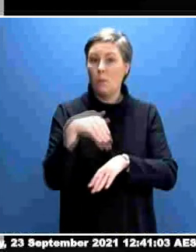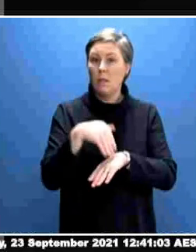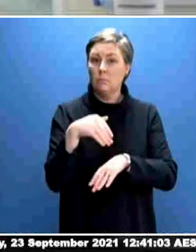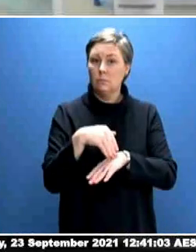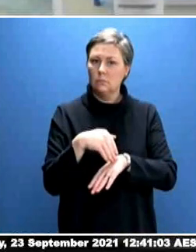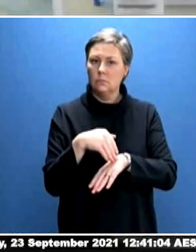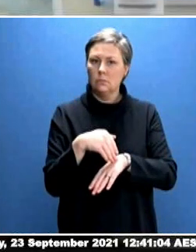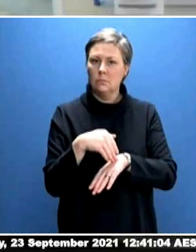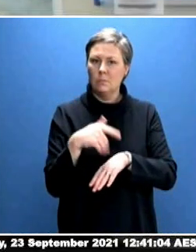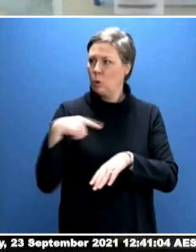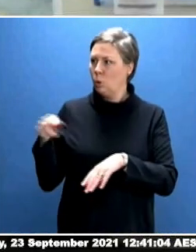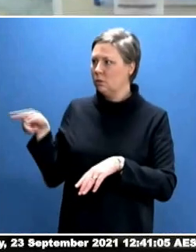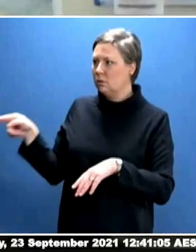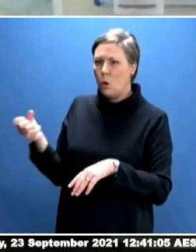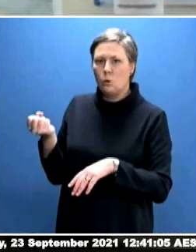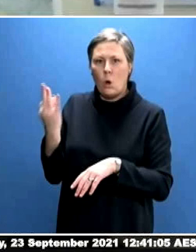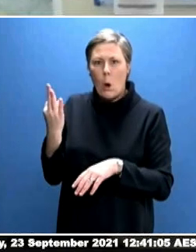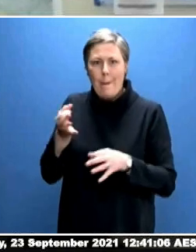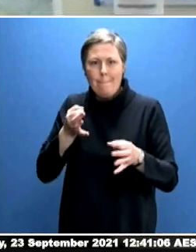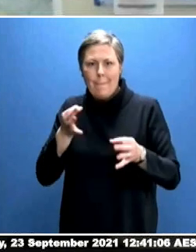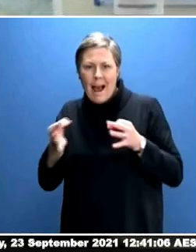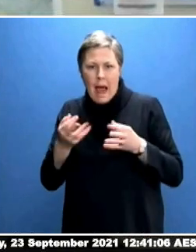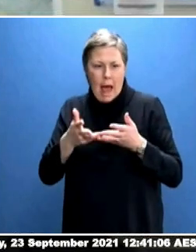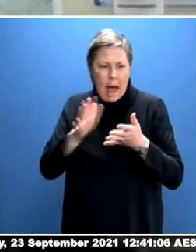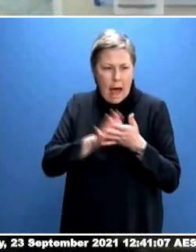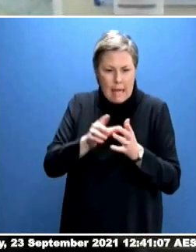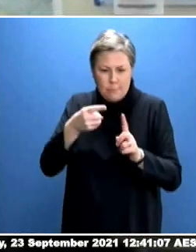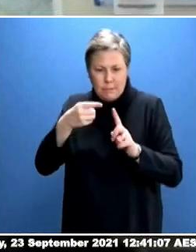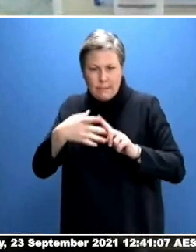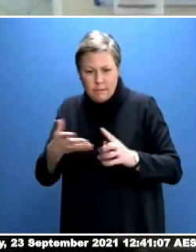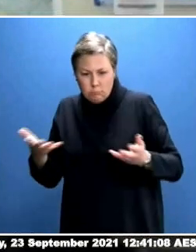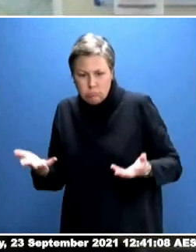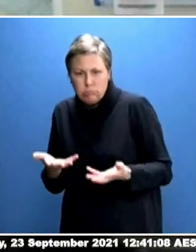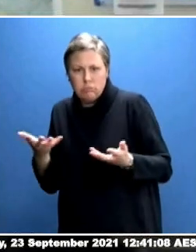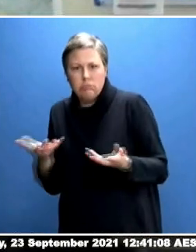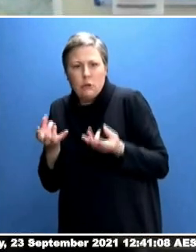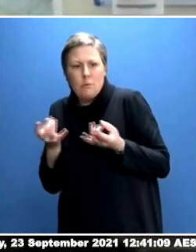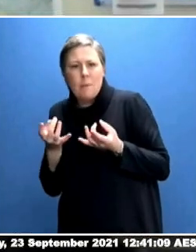and I guess just referencing, we are talking about young people that might have